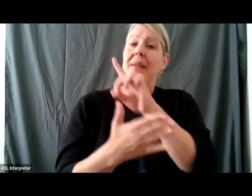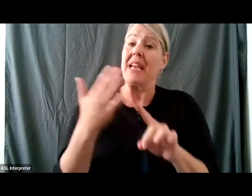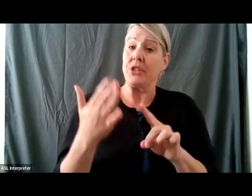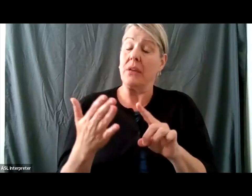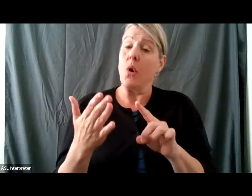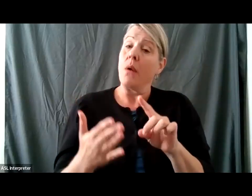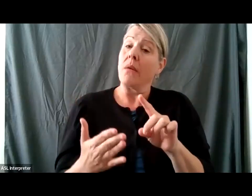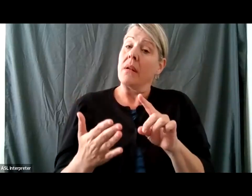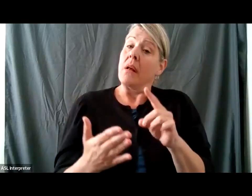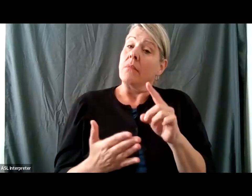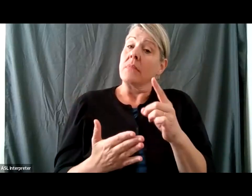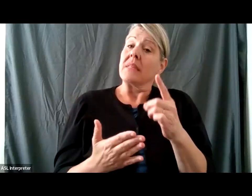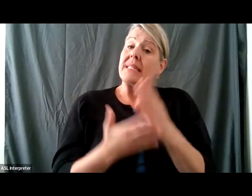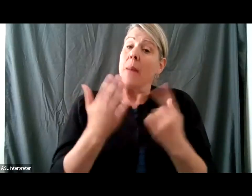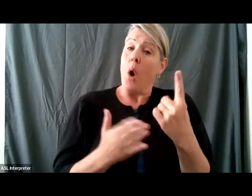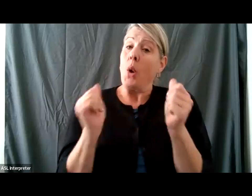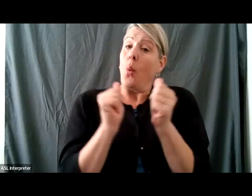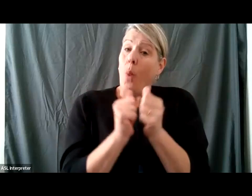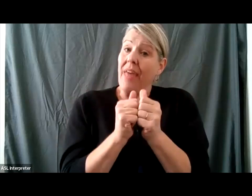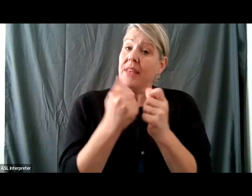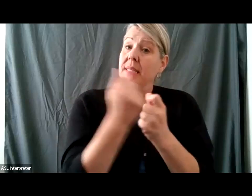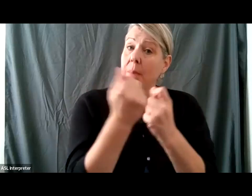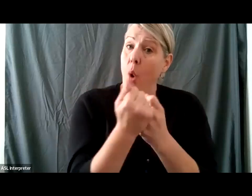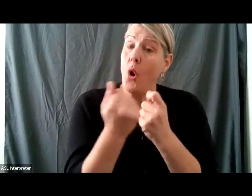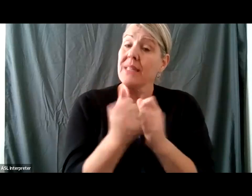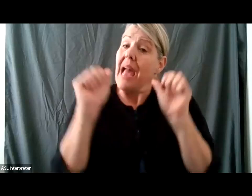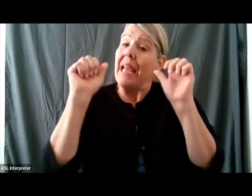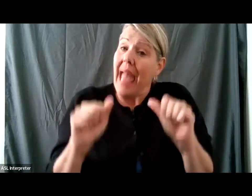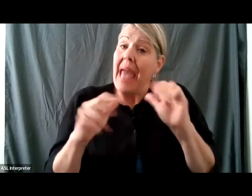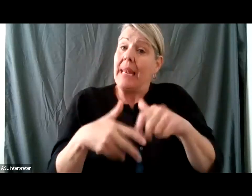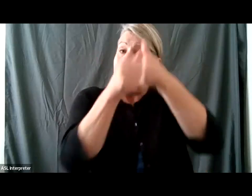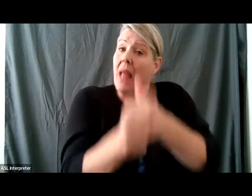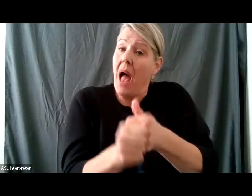be equally successful in complying with the postoperative regimens.